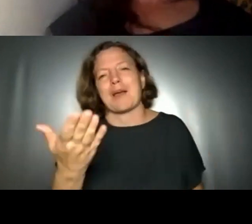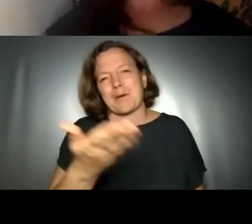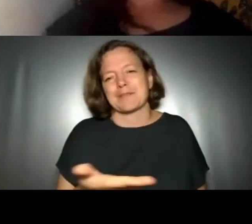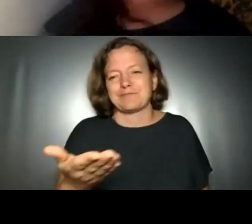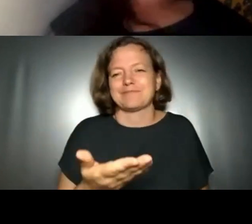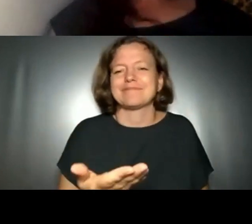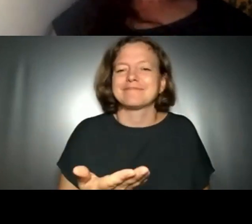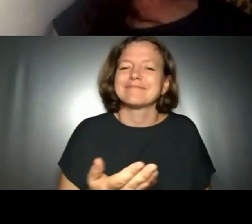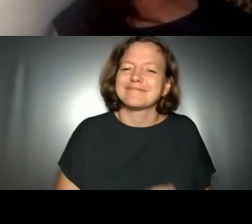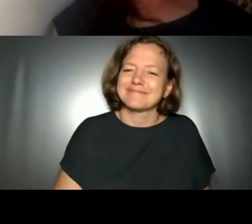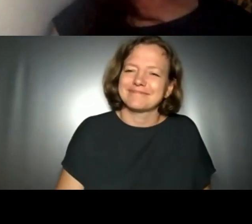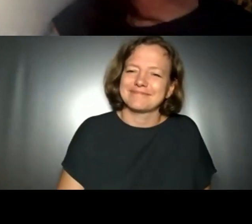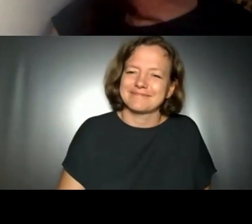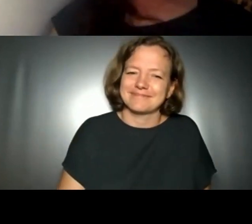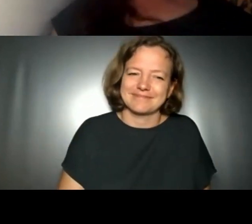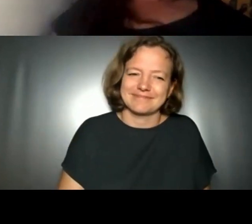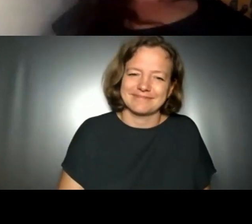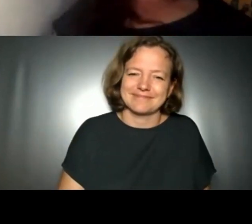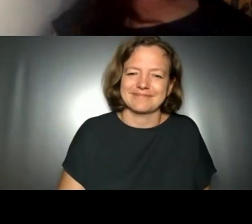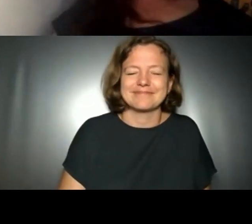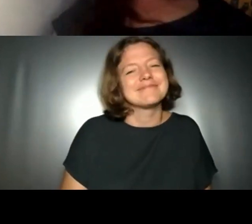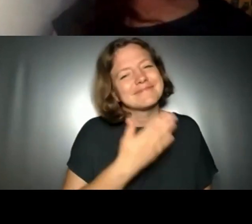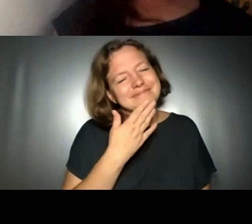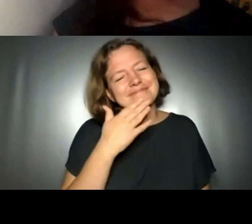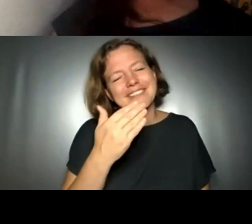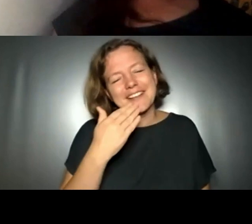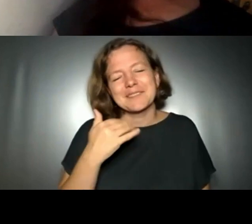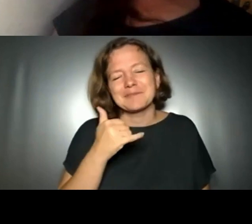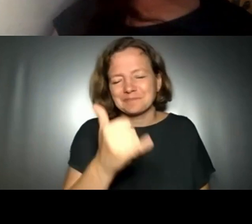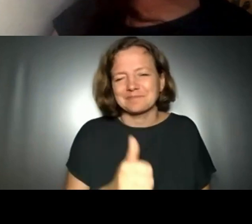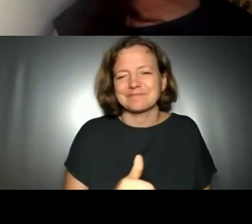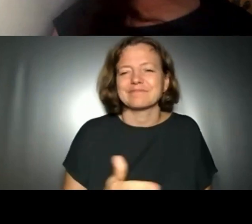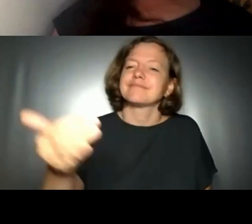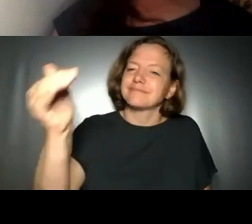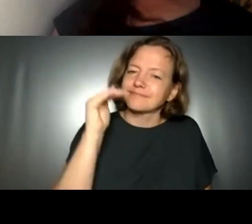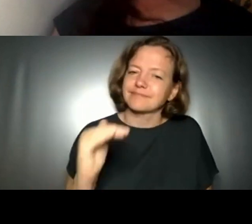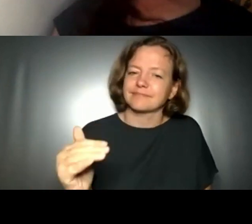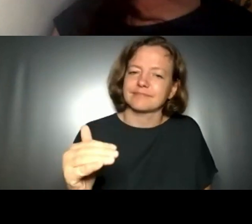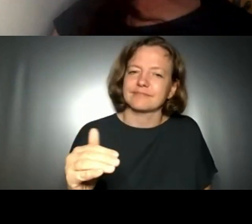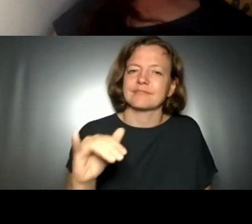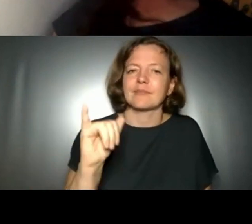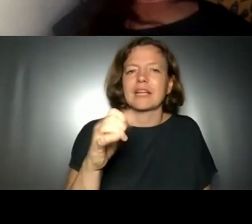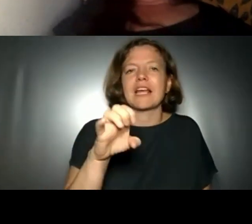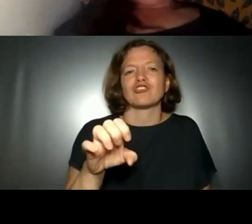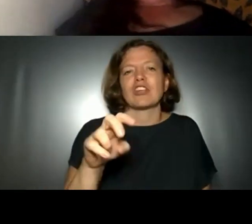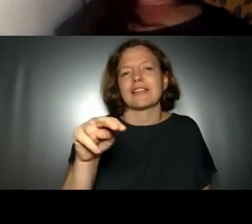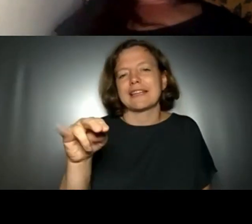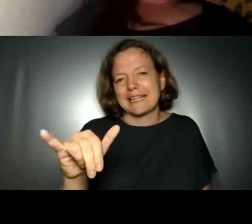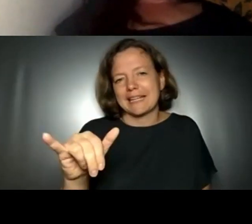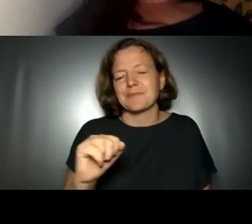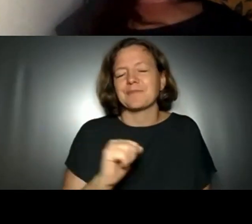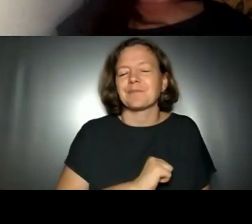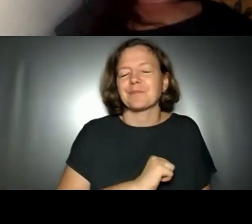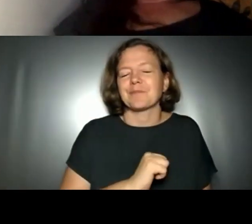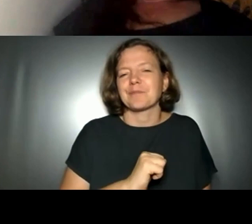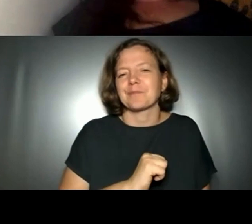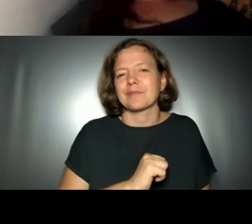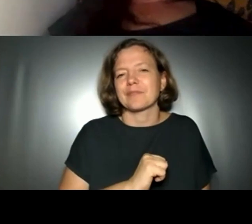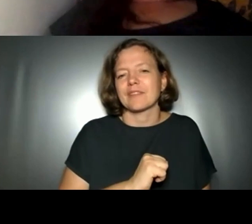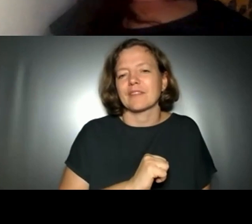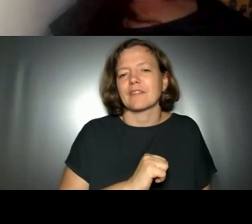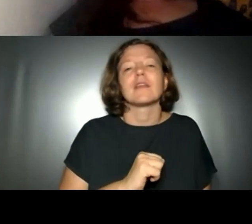but I feel it works. A comment from Jenny: "This is a comment on the whole conference, or the parts